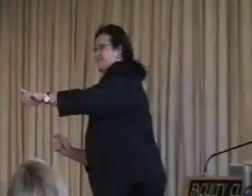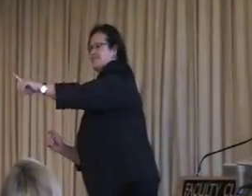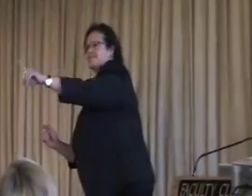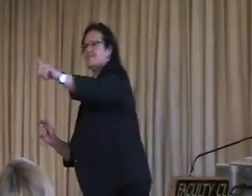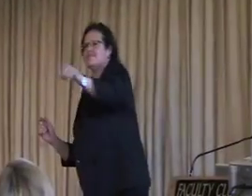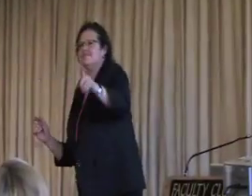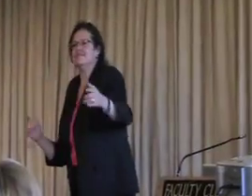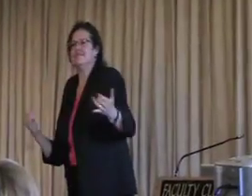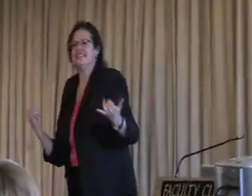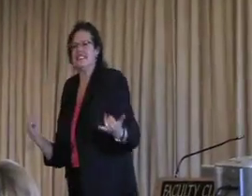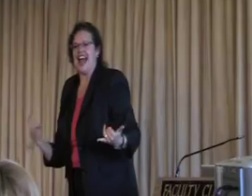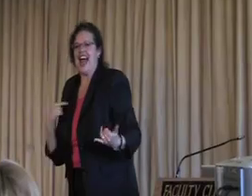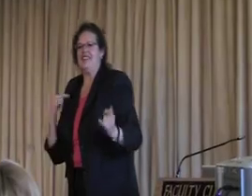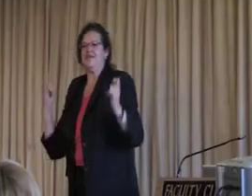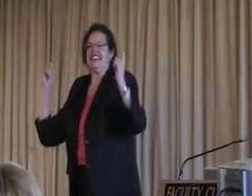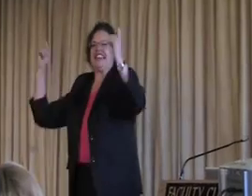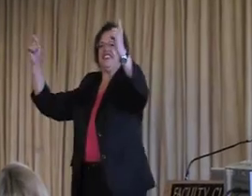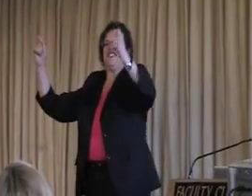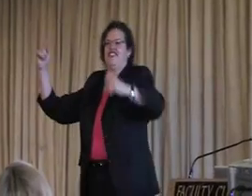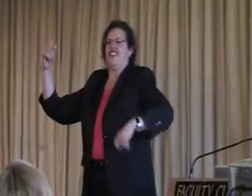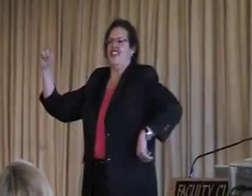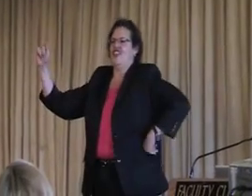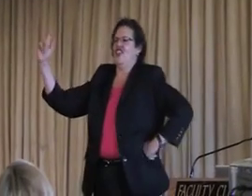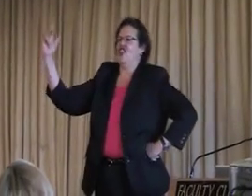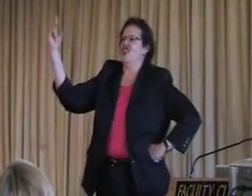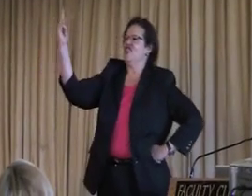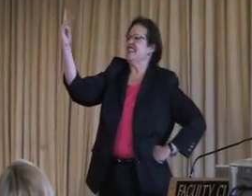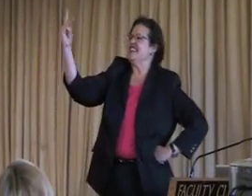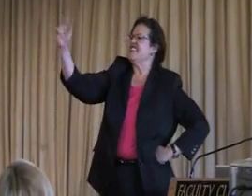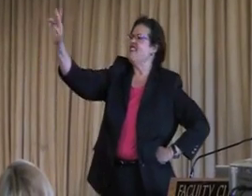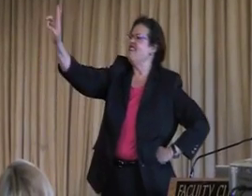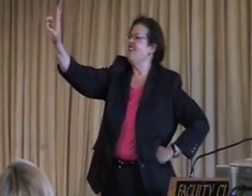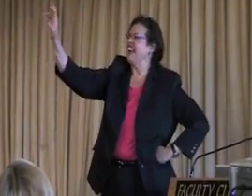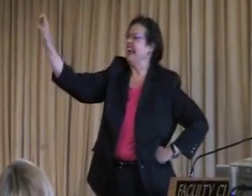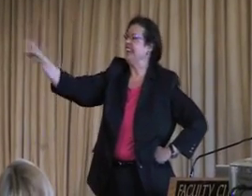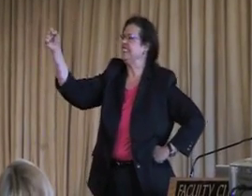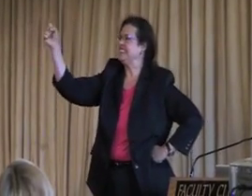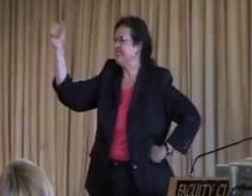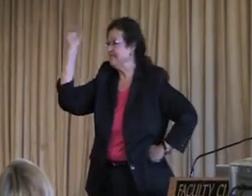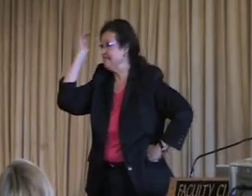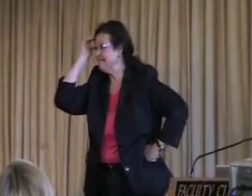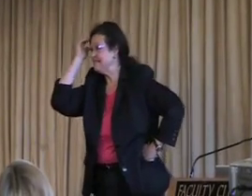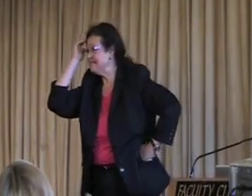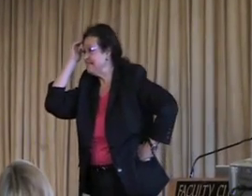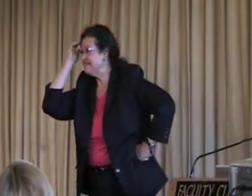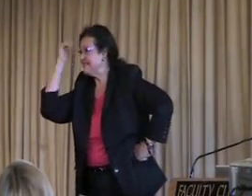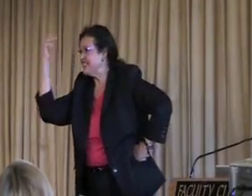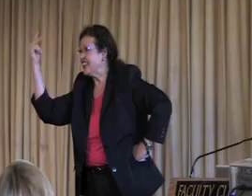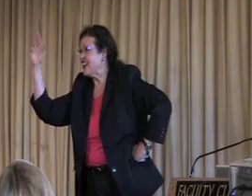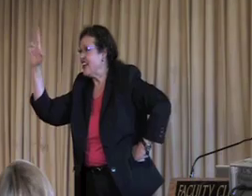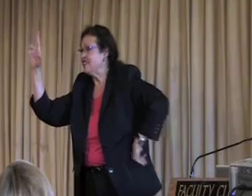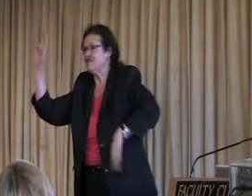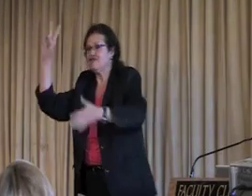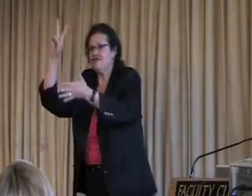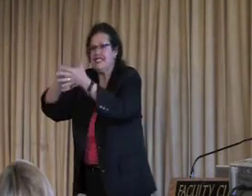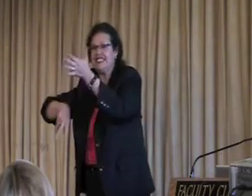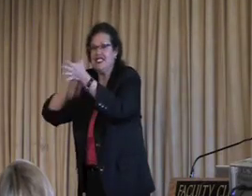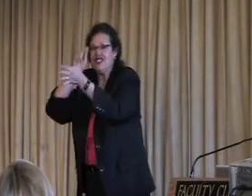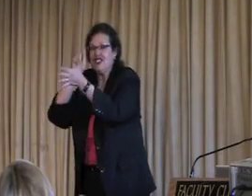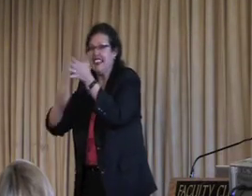That's all of you here tonight. I have a gift for you, the three Rs. You might be familiar